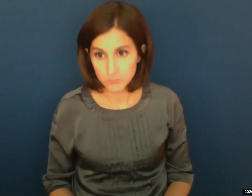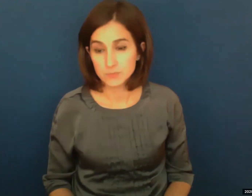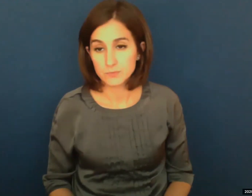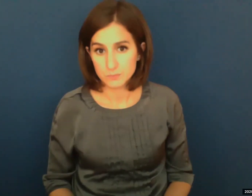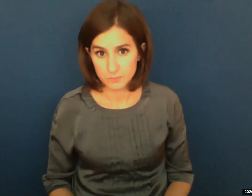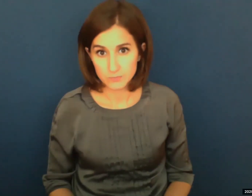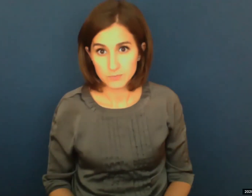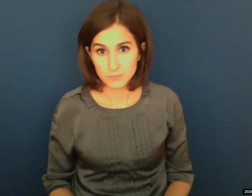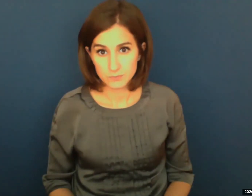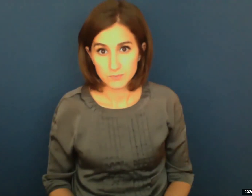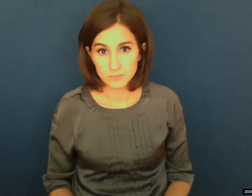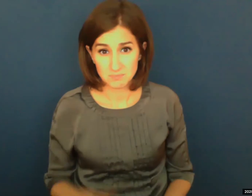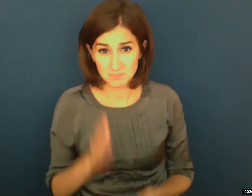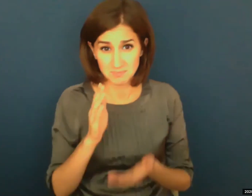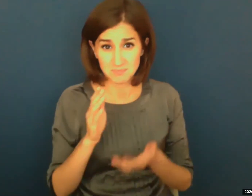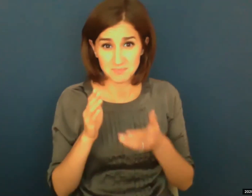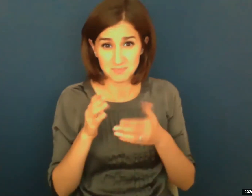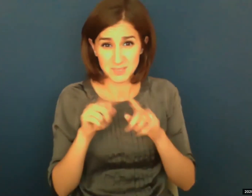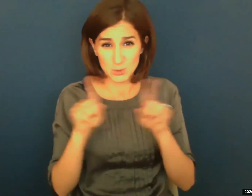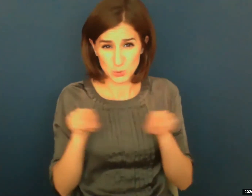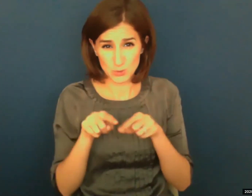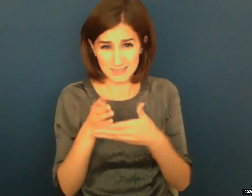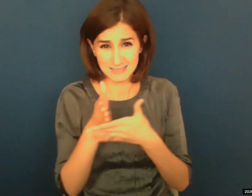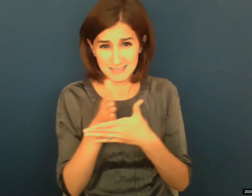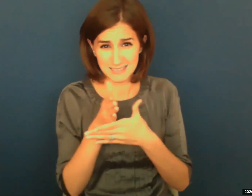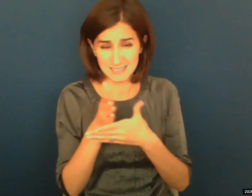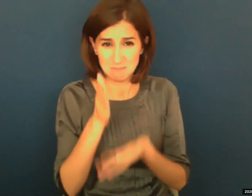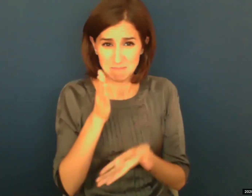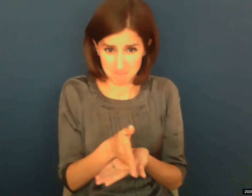Linda Kobashigawa: I'm going to stop sharing. Now, I know I have my video on